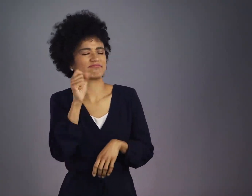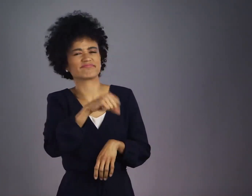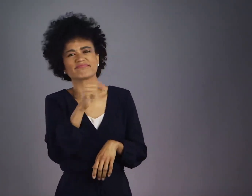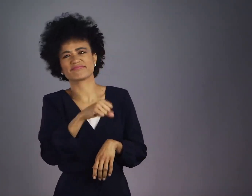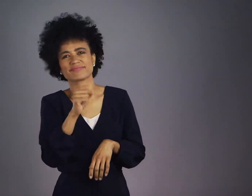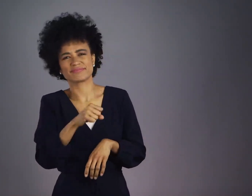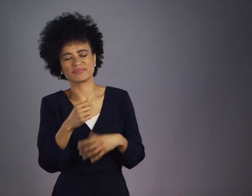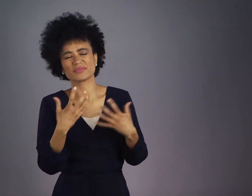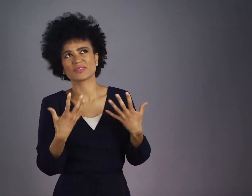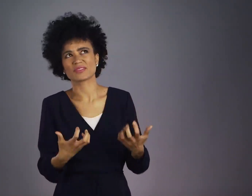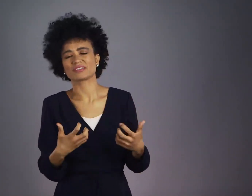The chances are he would.